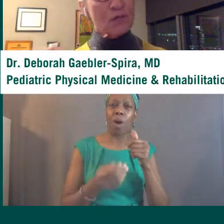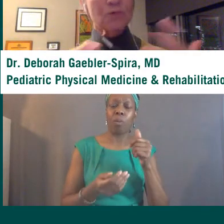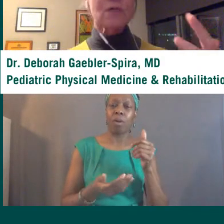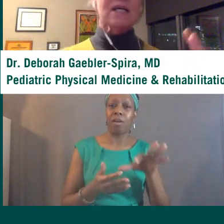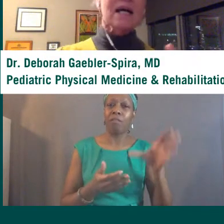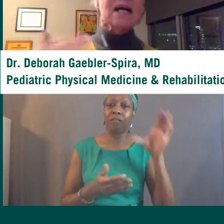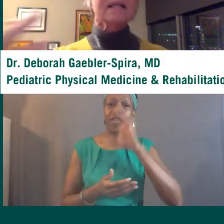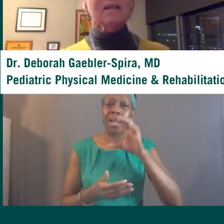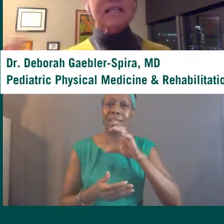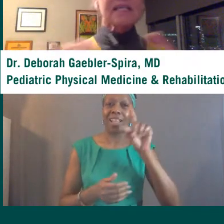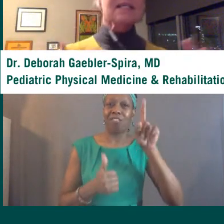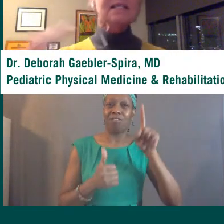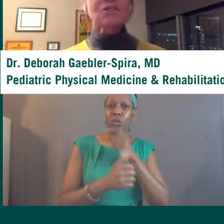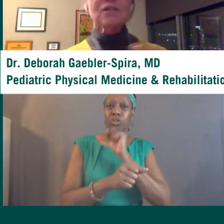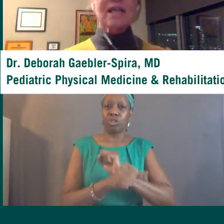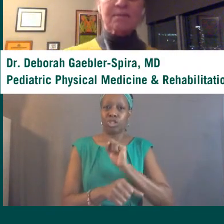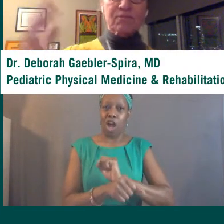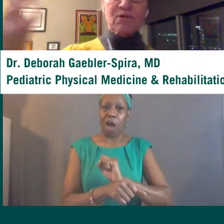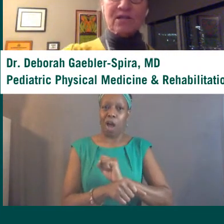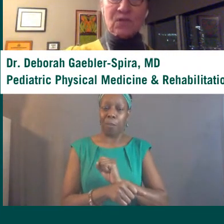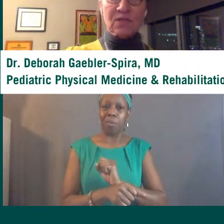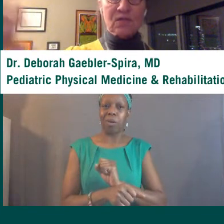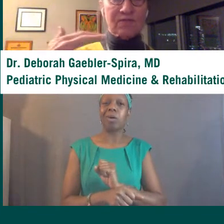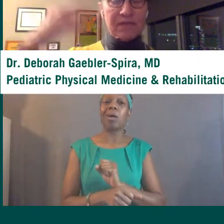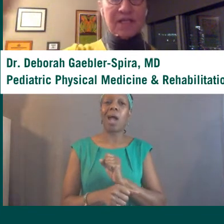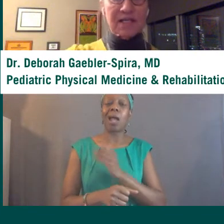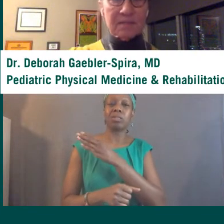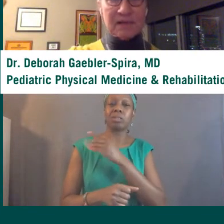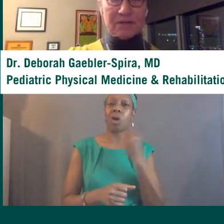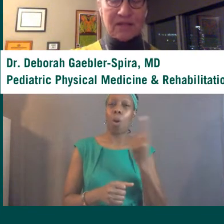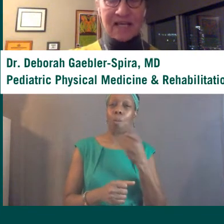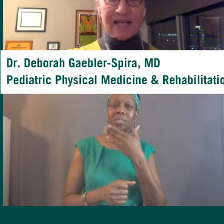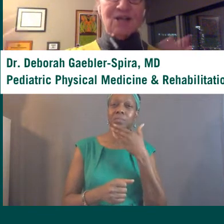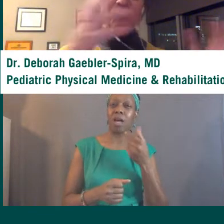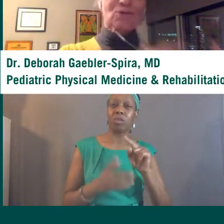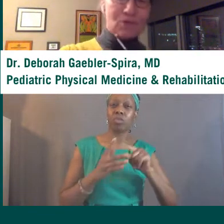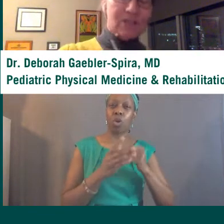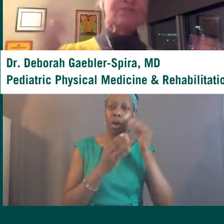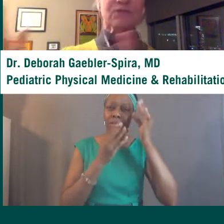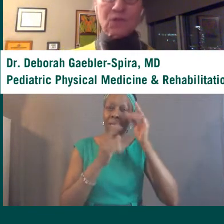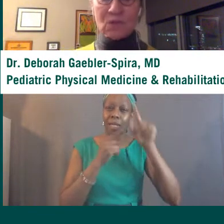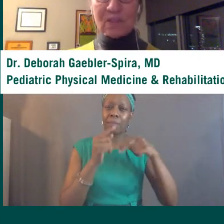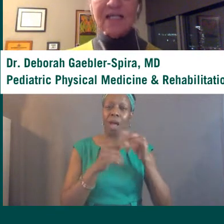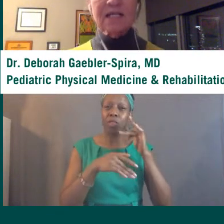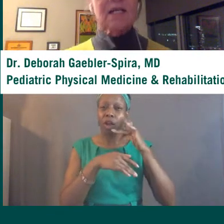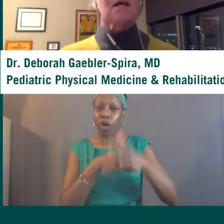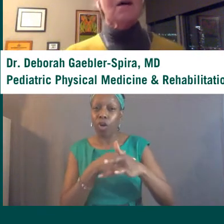to get into that process of thinking about that early versus late.